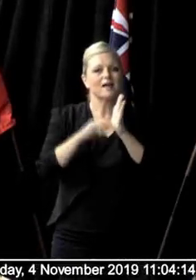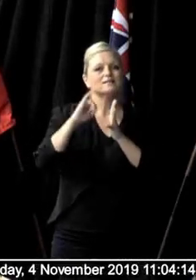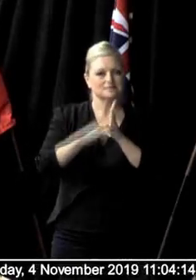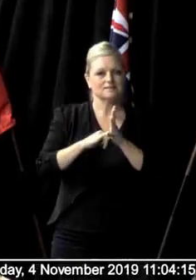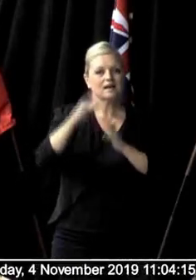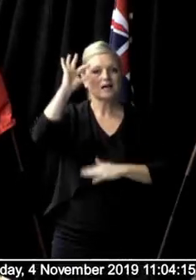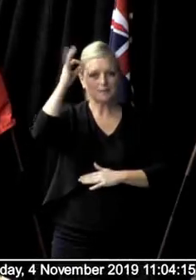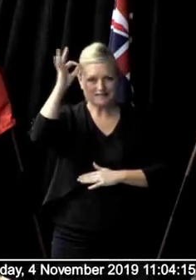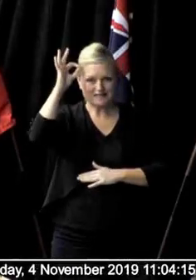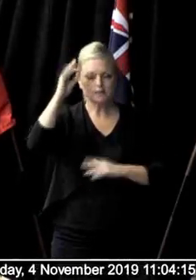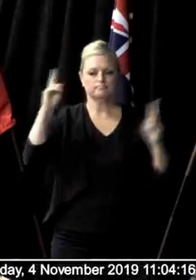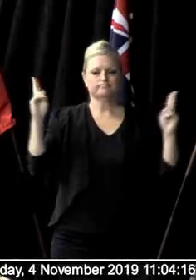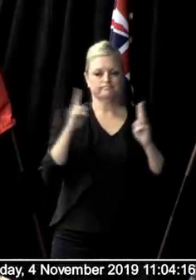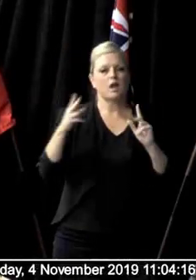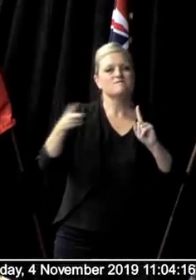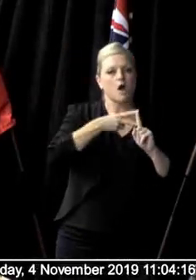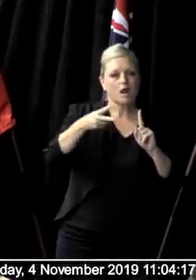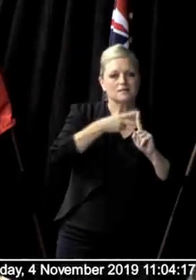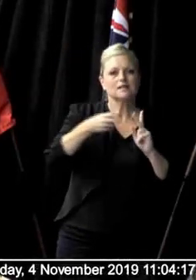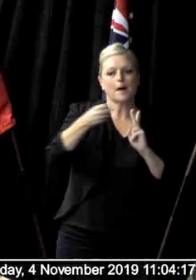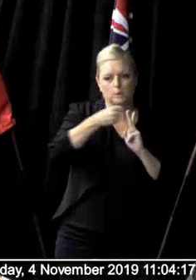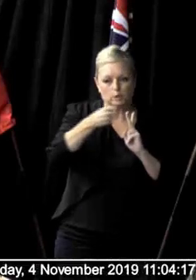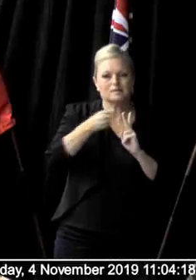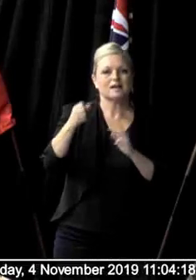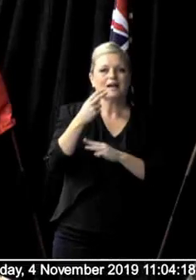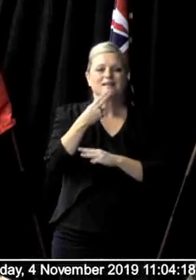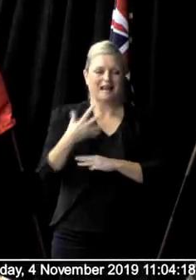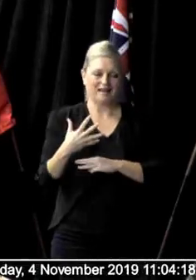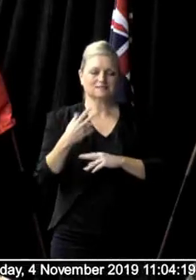entitled “Violence, abuse and neglect against people with disability